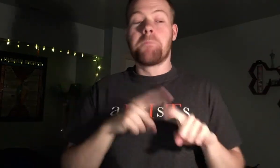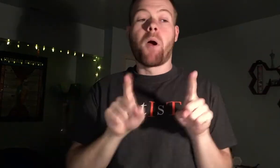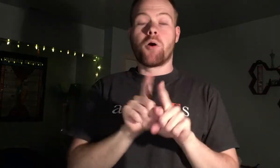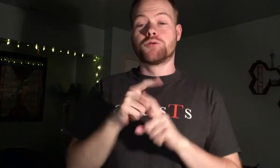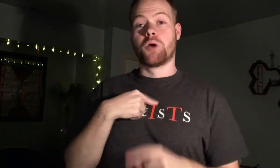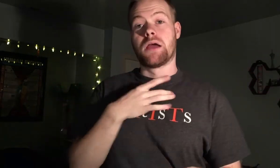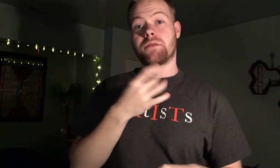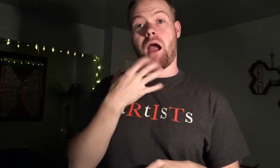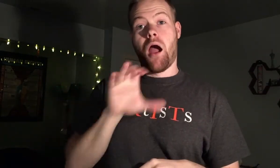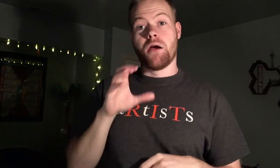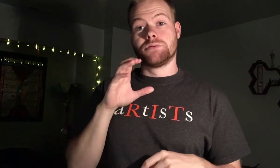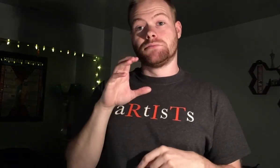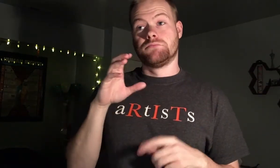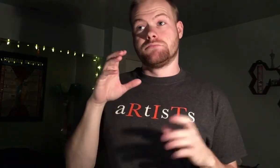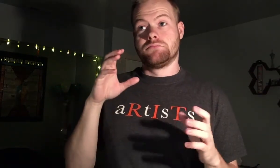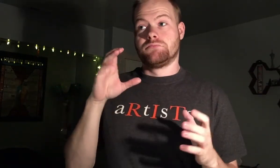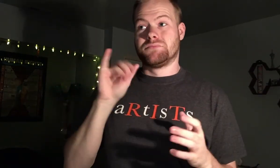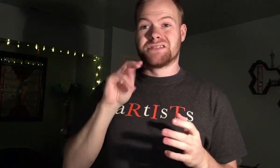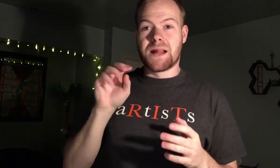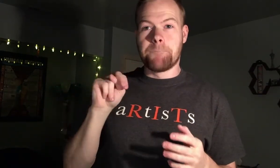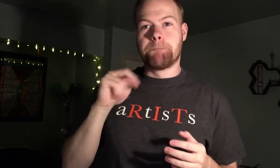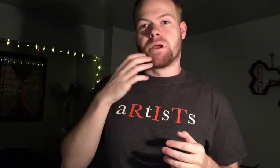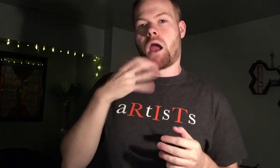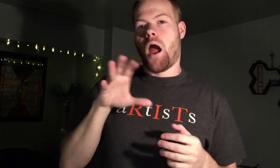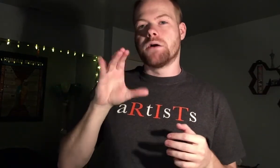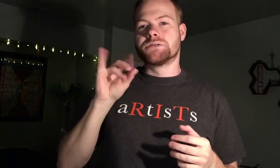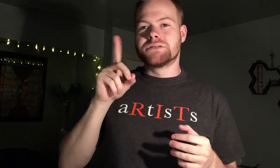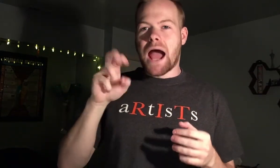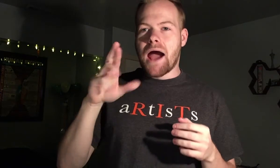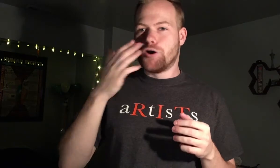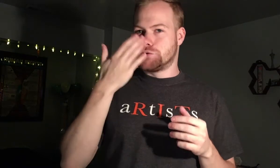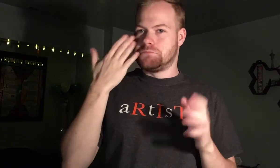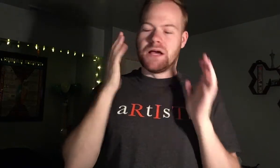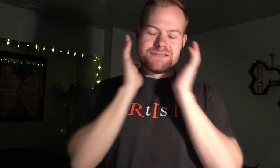But also, I like hot cinnamon, hot cider smells.